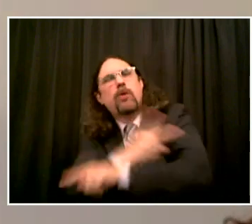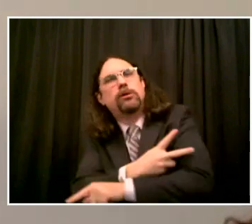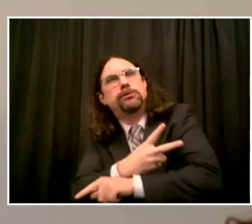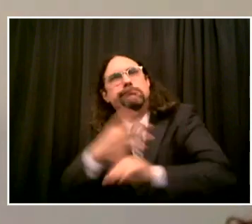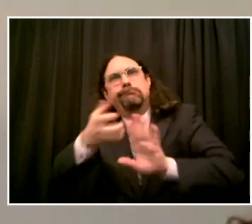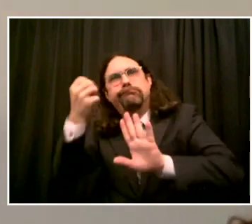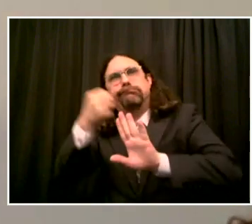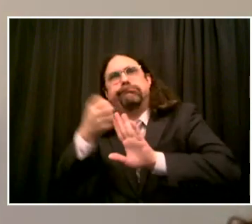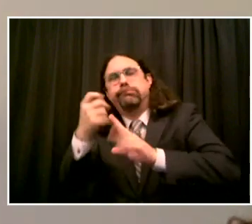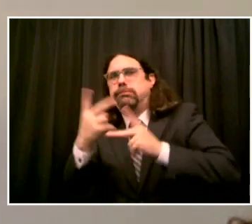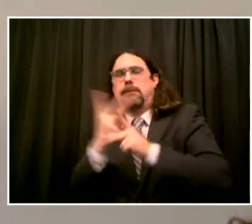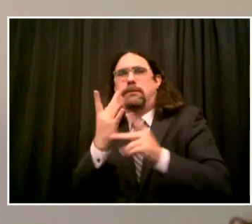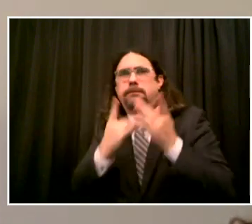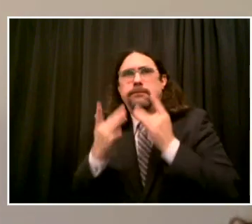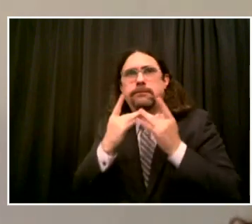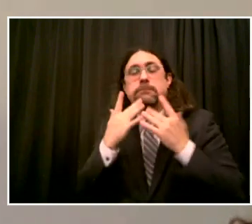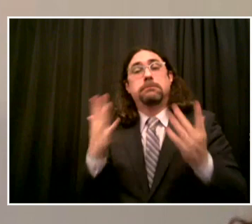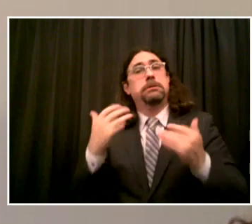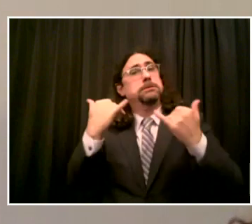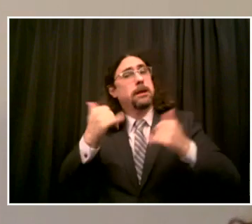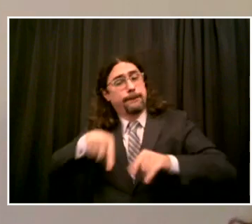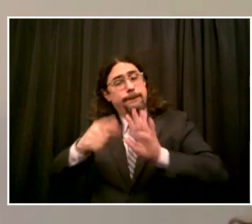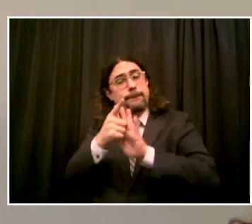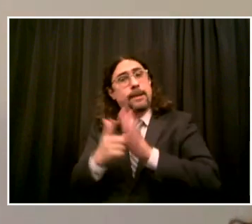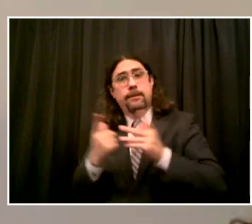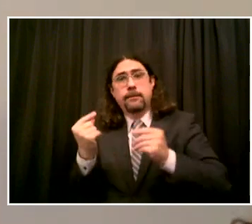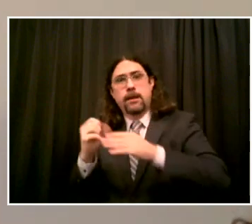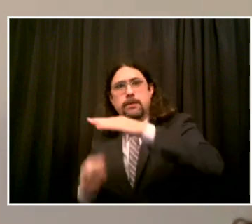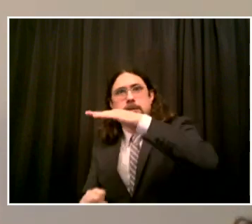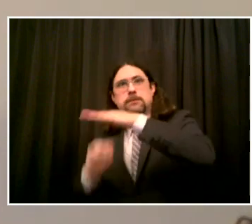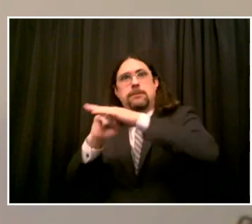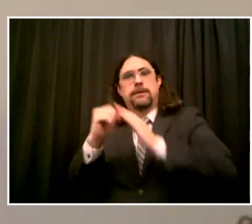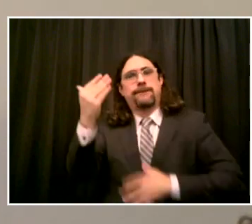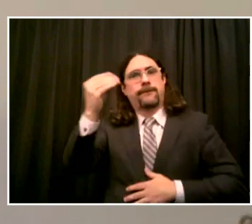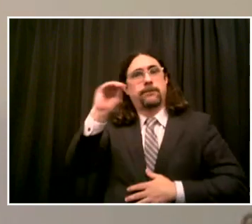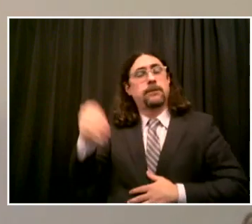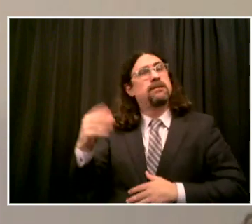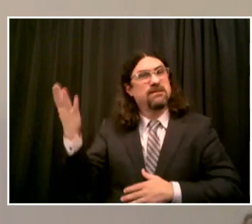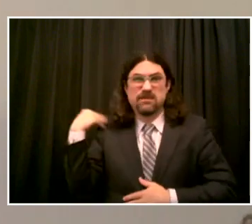RESTAURANTS THAT DON'T E THIRD PARTY DELIVERY SEVIRCES AND CAP DELIVERY FEESAT é